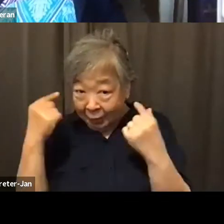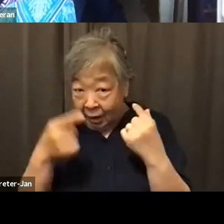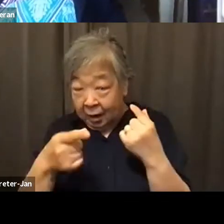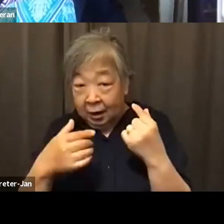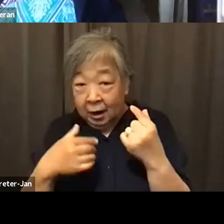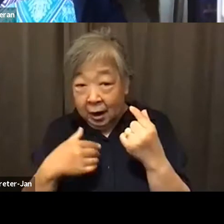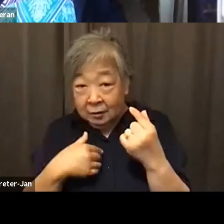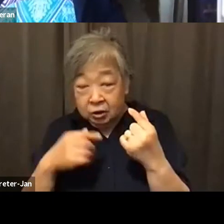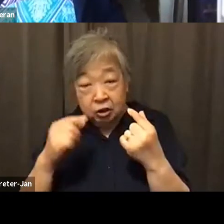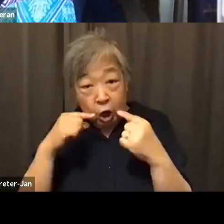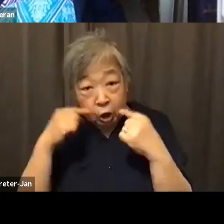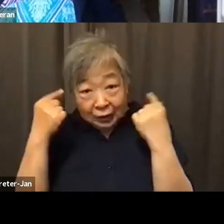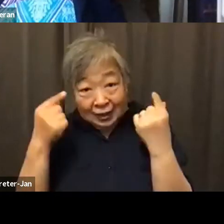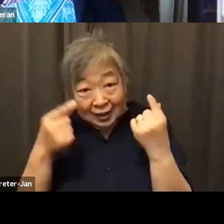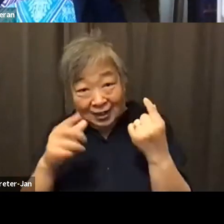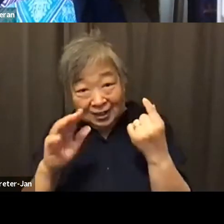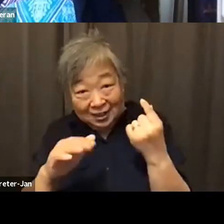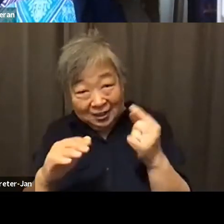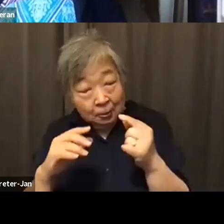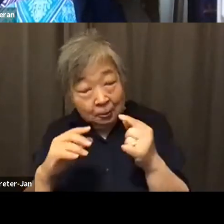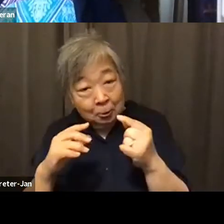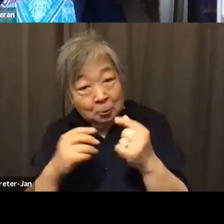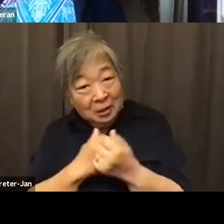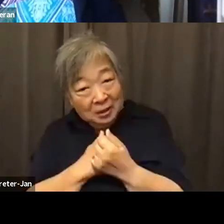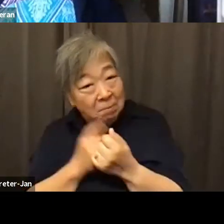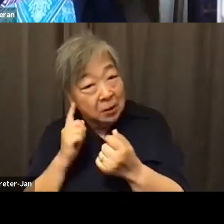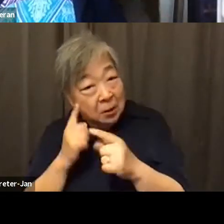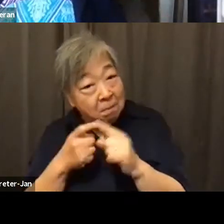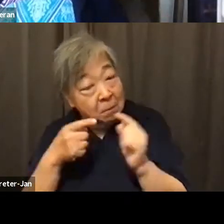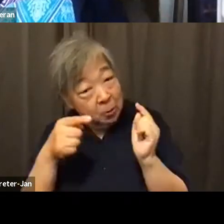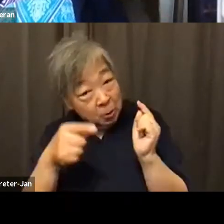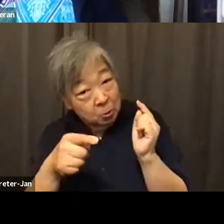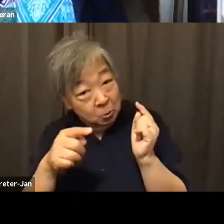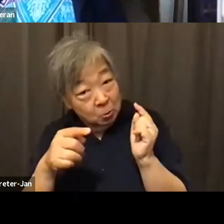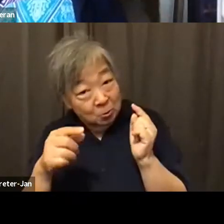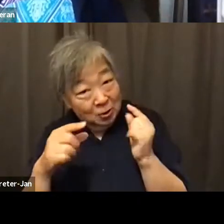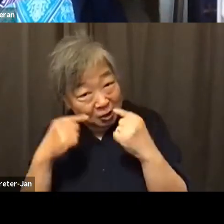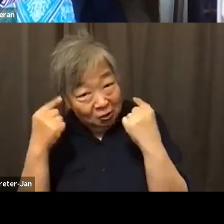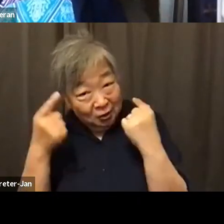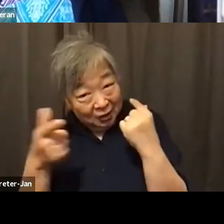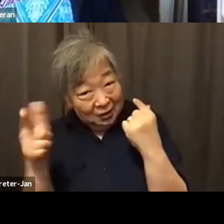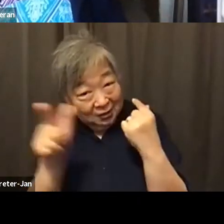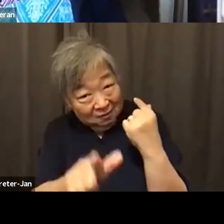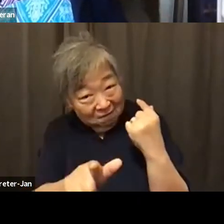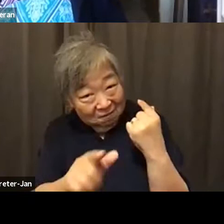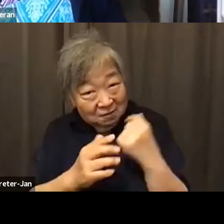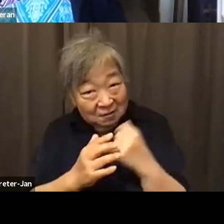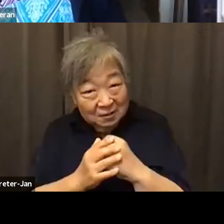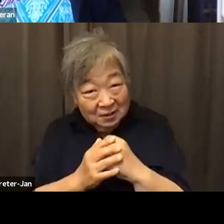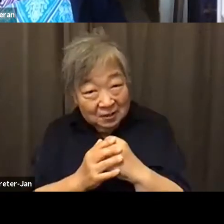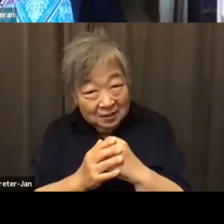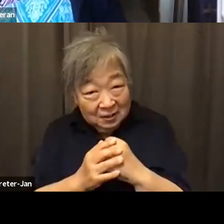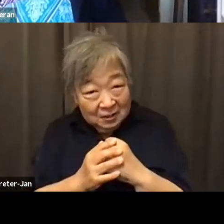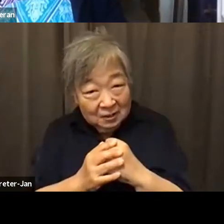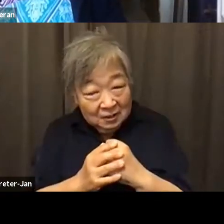Geraldine, we'd love to hear from you.